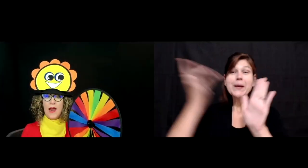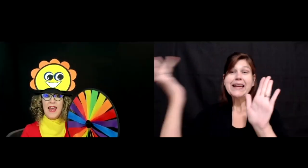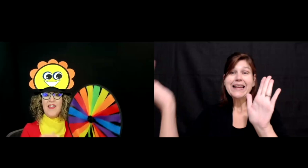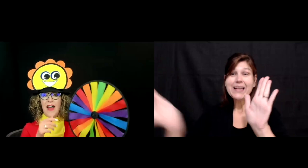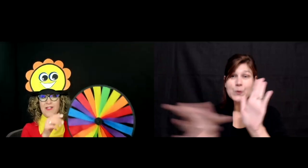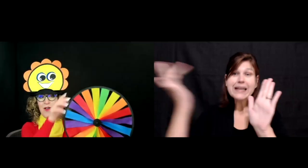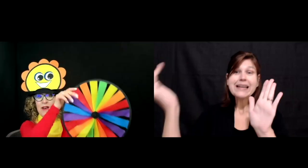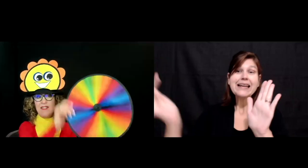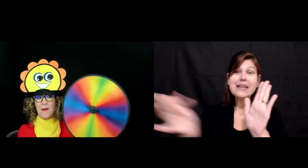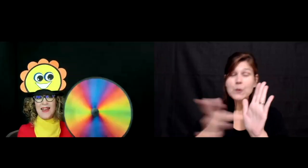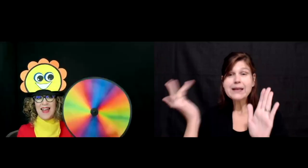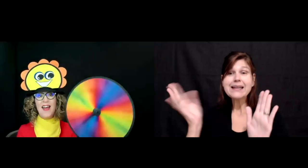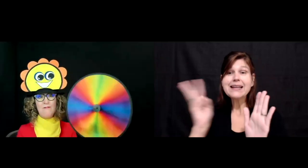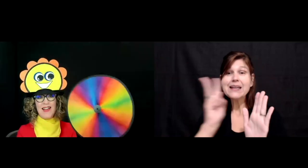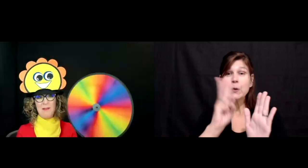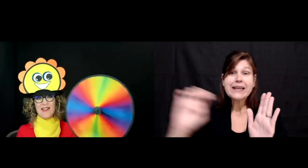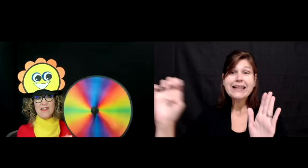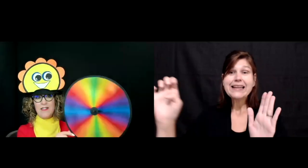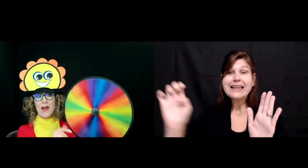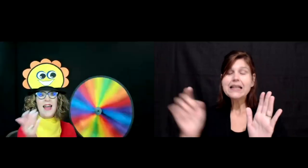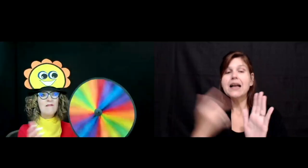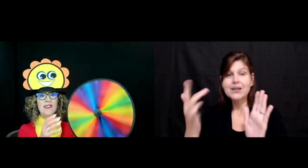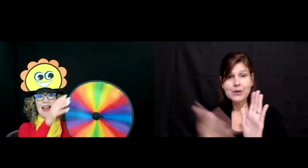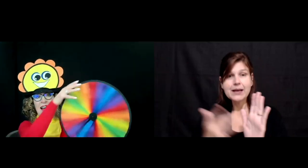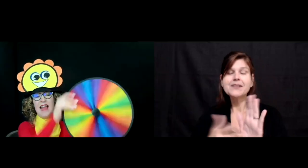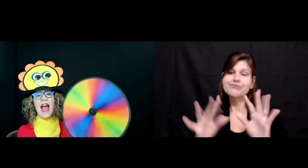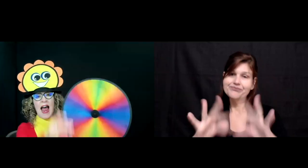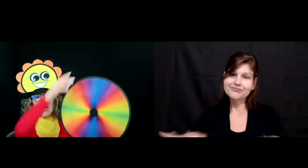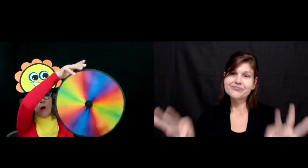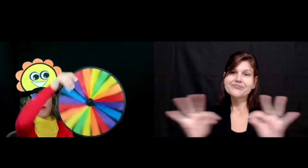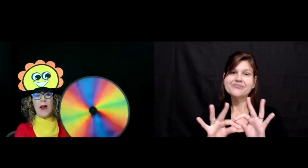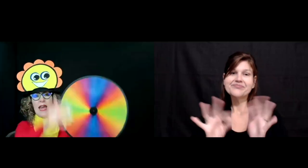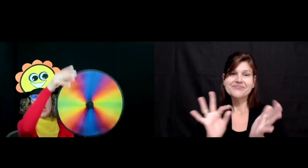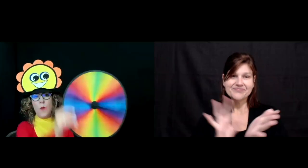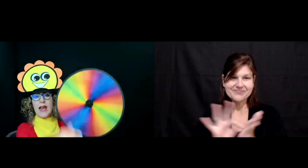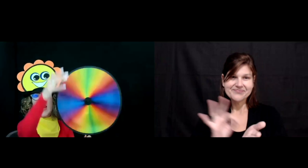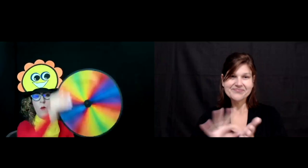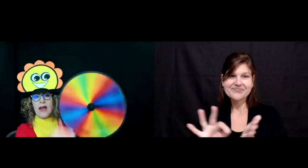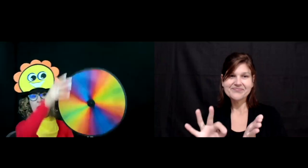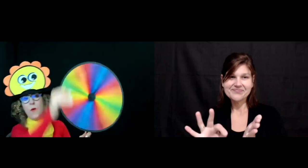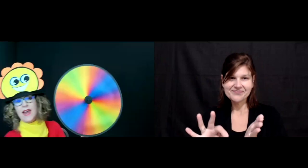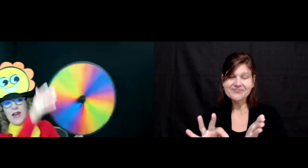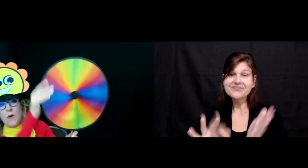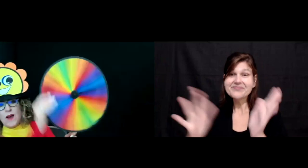that I do when I spin it really matters. So I count it down and I do a, "Wee, wee, wee, wee, wee!"